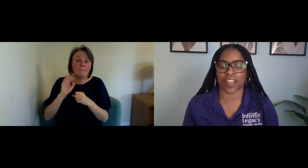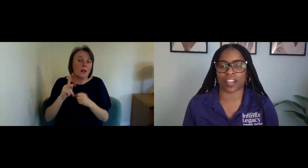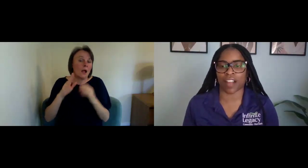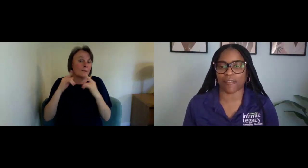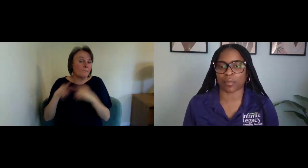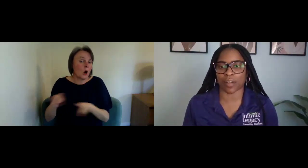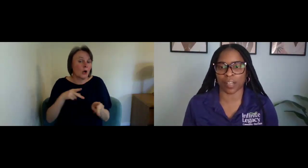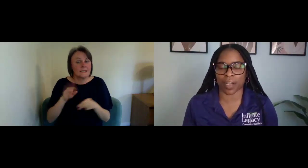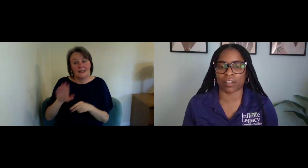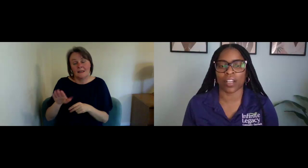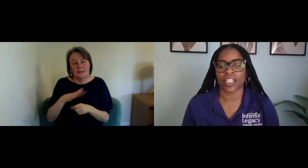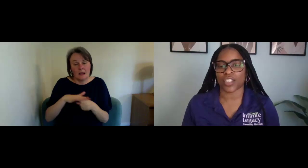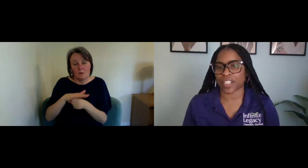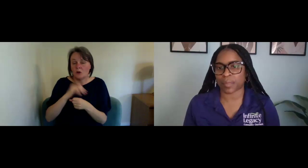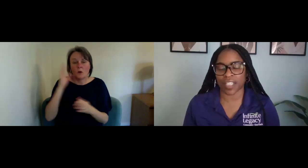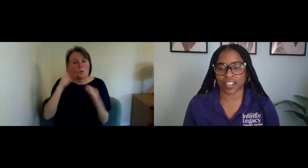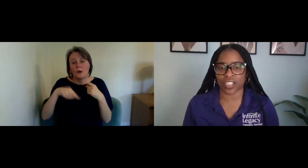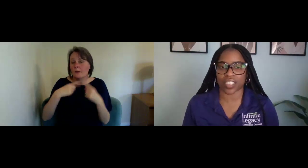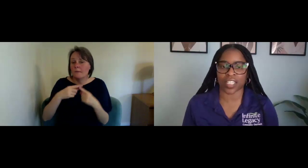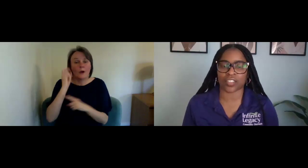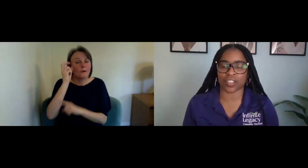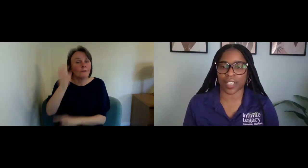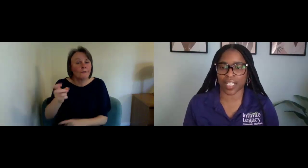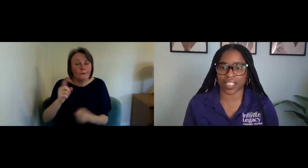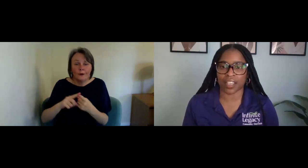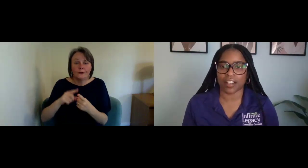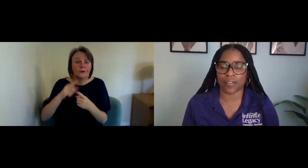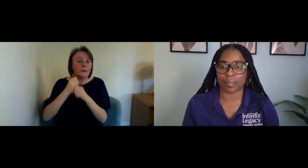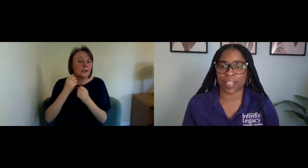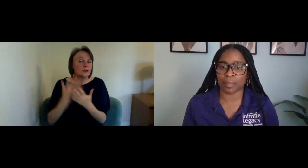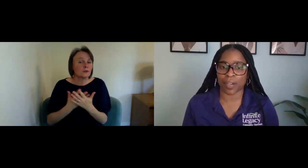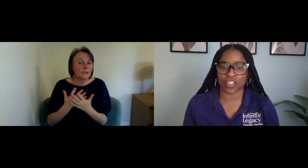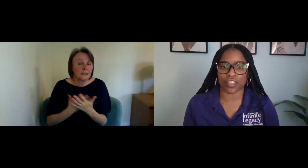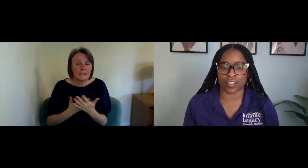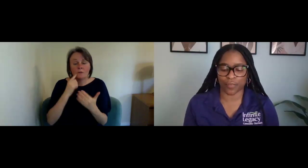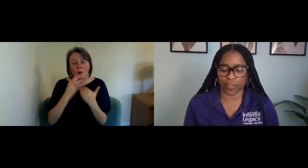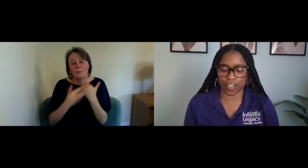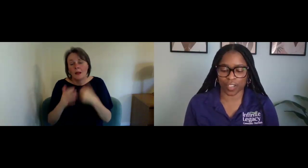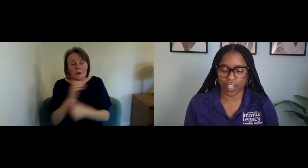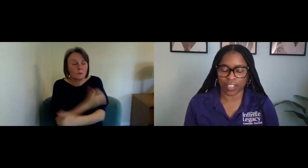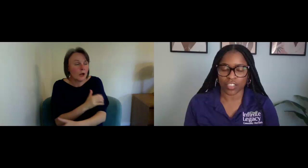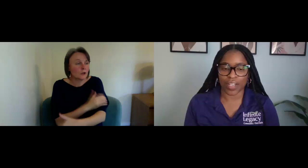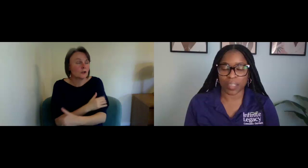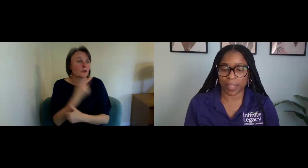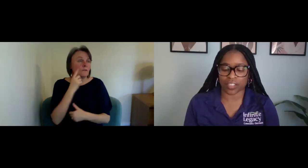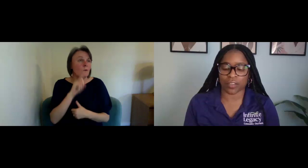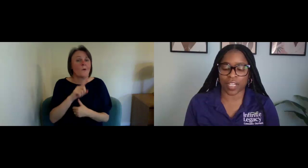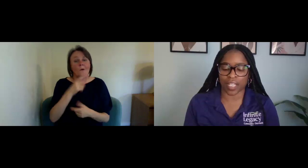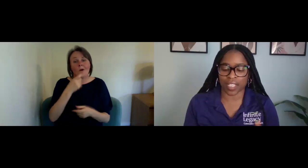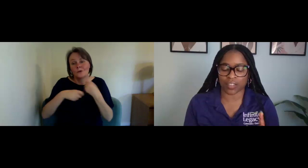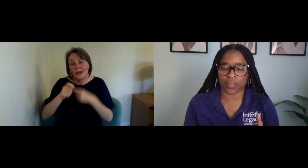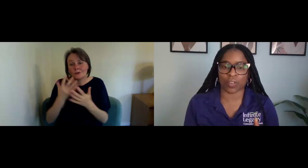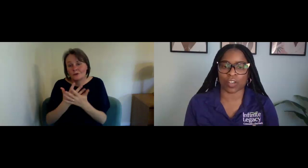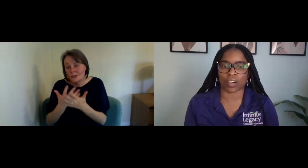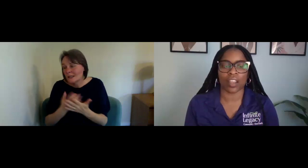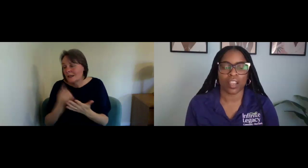so they don't have to worry about transportation to get screenings for blood pressure, for transplant screenings